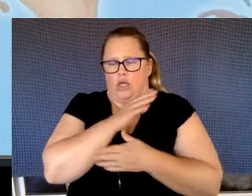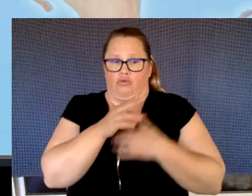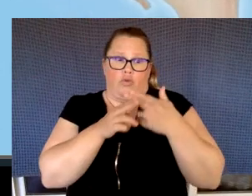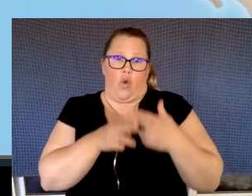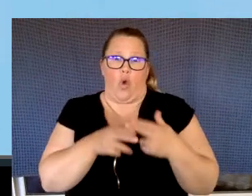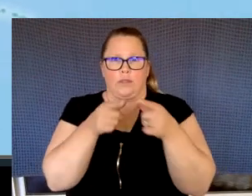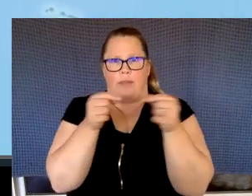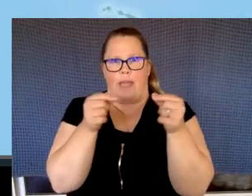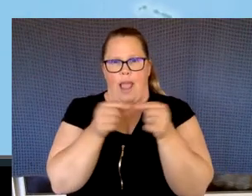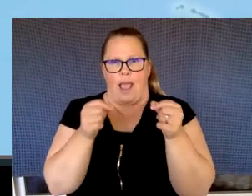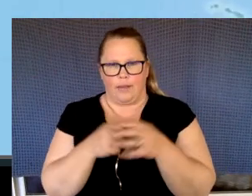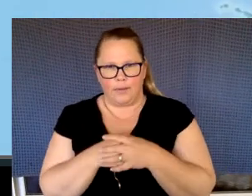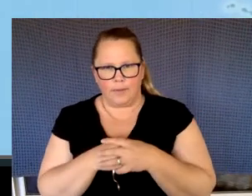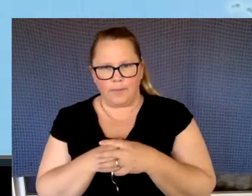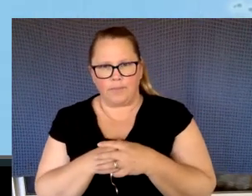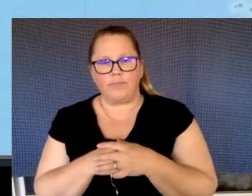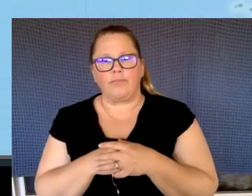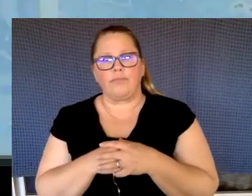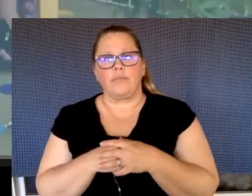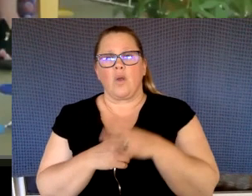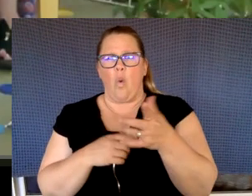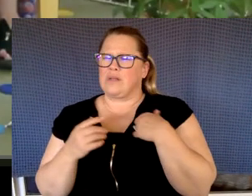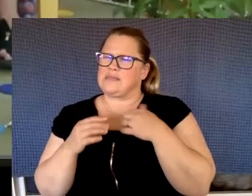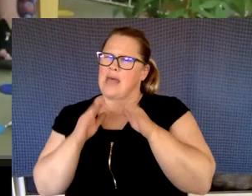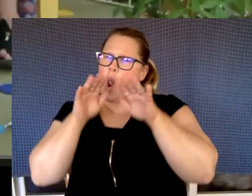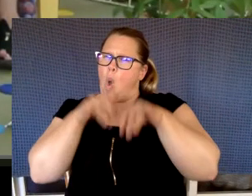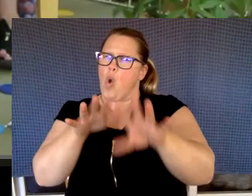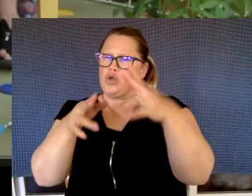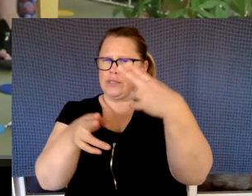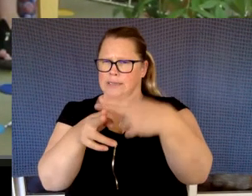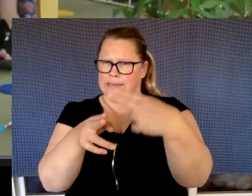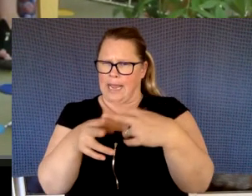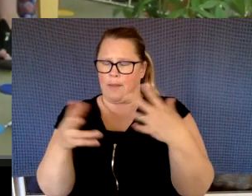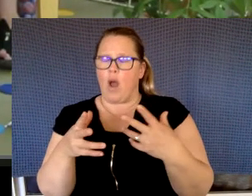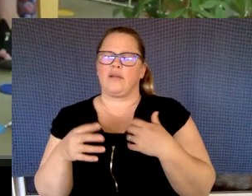Which ocean?Ooh well it's this big ocean right here the Pacific.